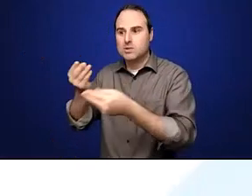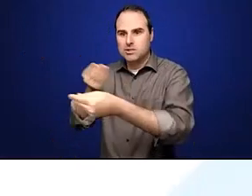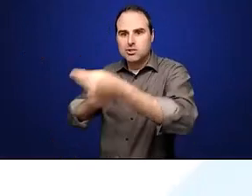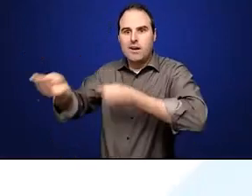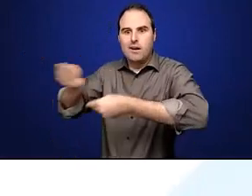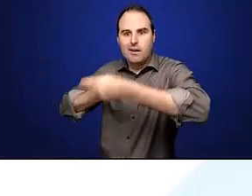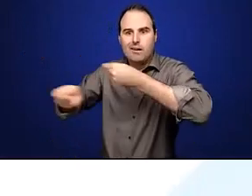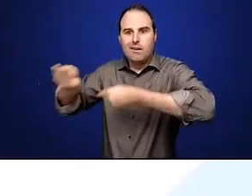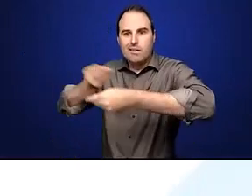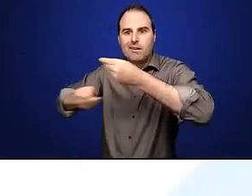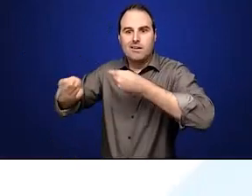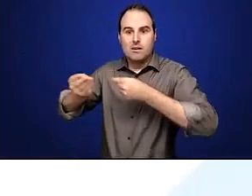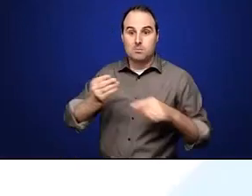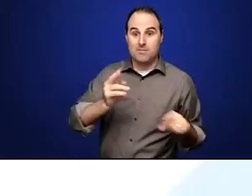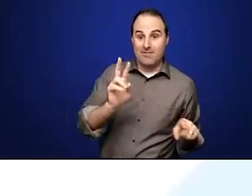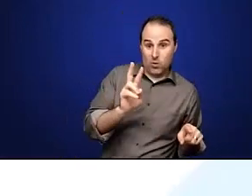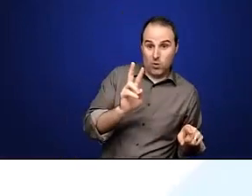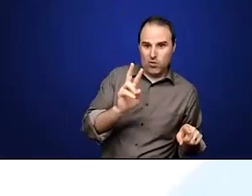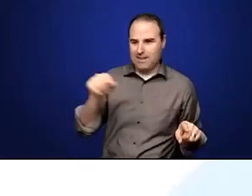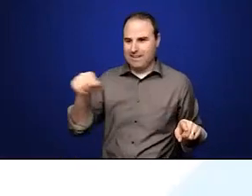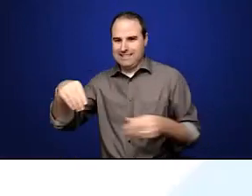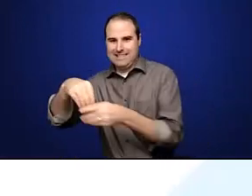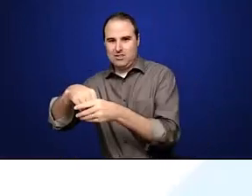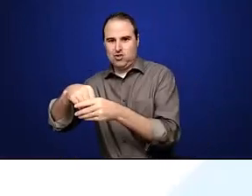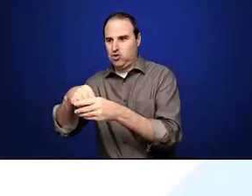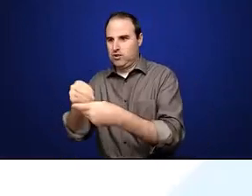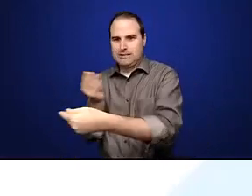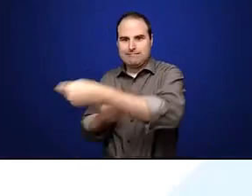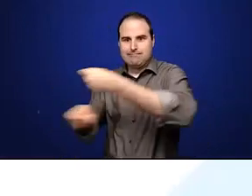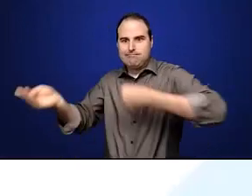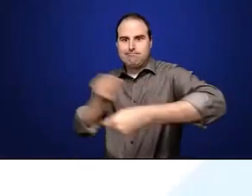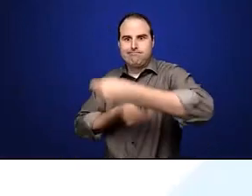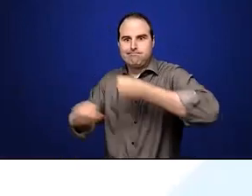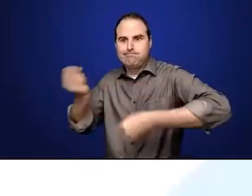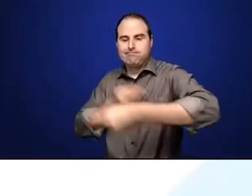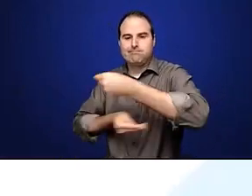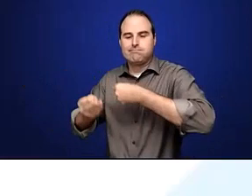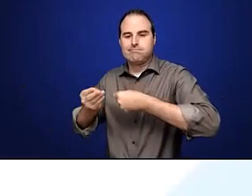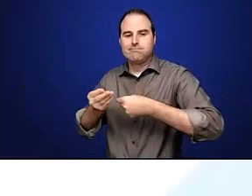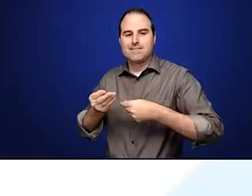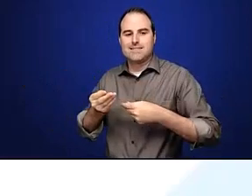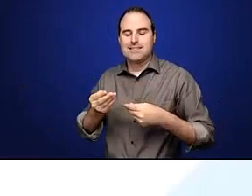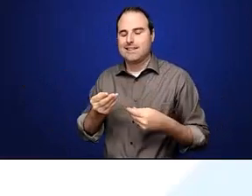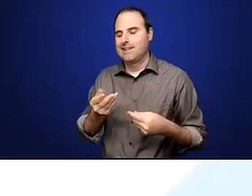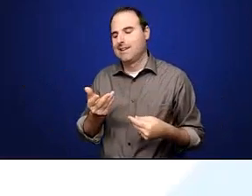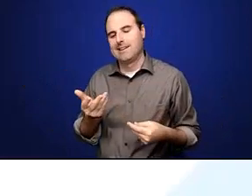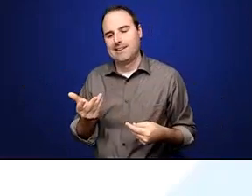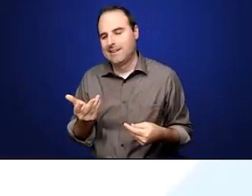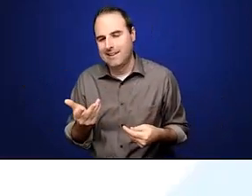and within the Interior in itself. What was spoken a lot about within the Interior